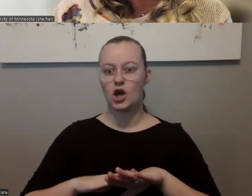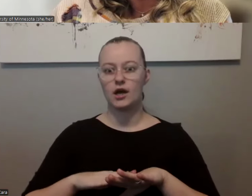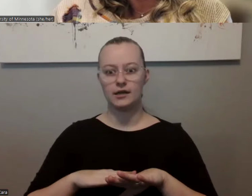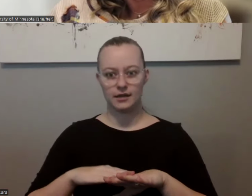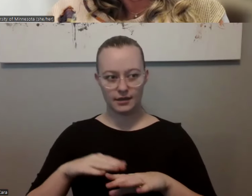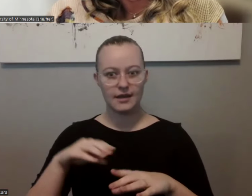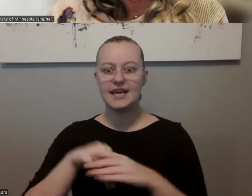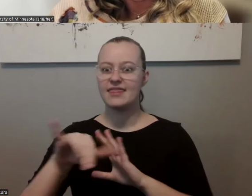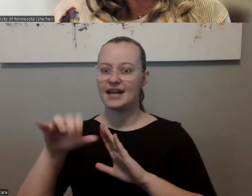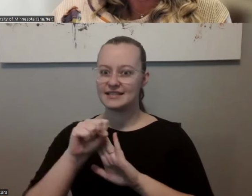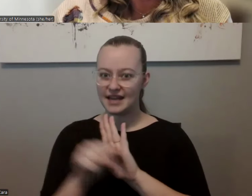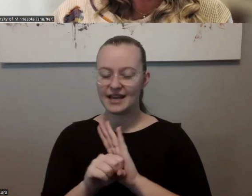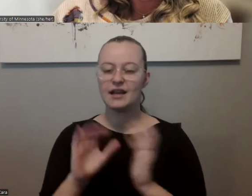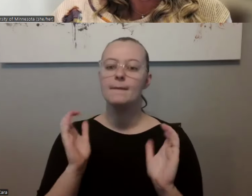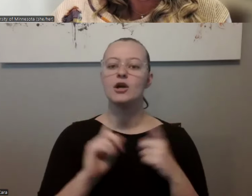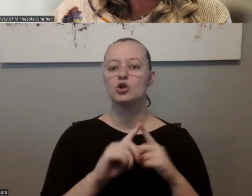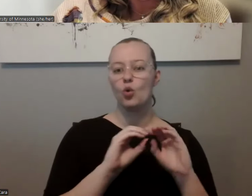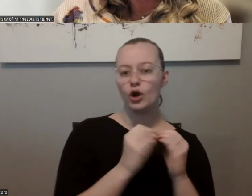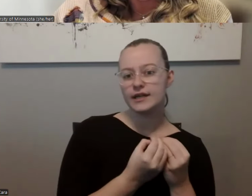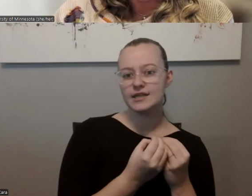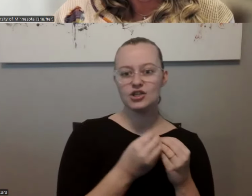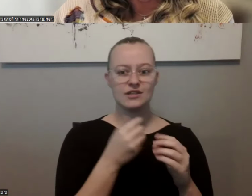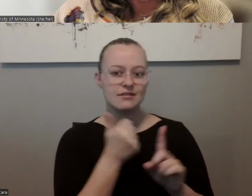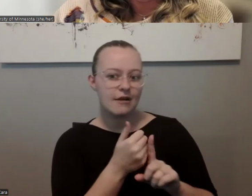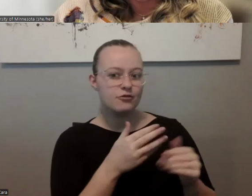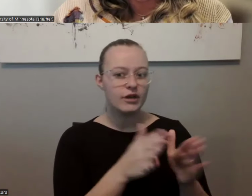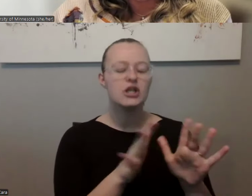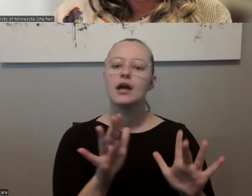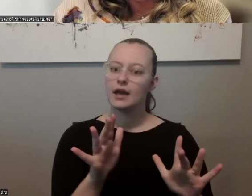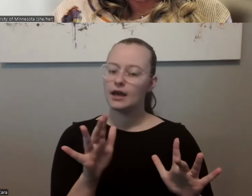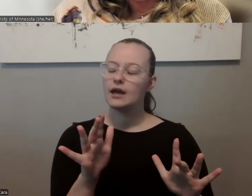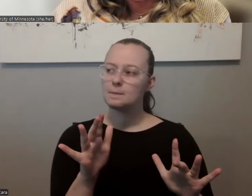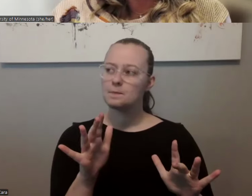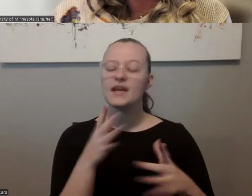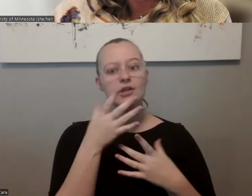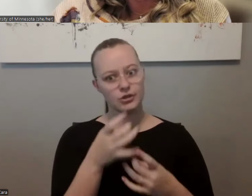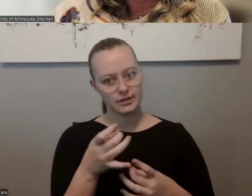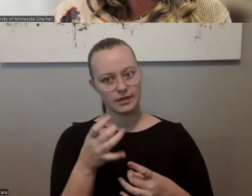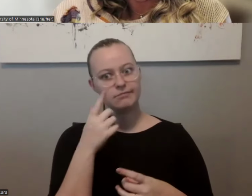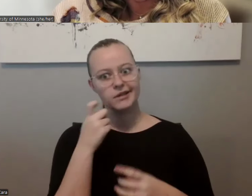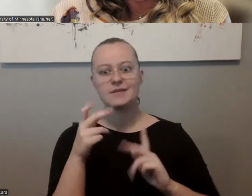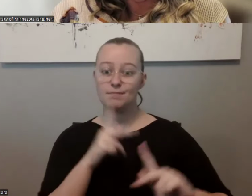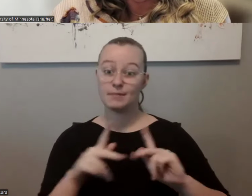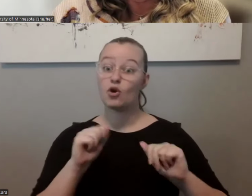employers versus organizations or self direction because people who self direct